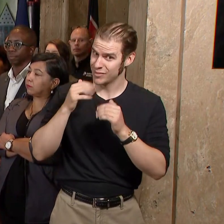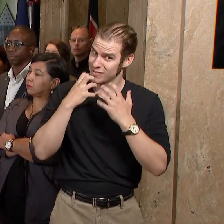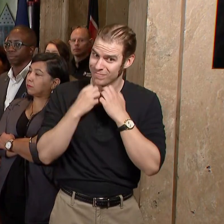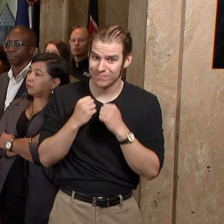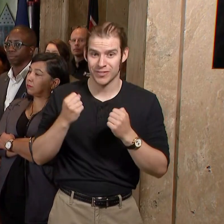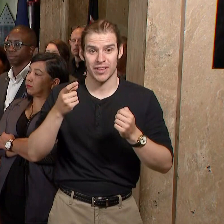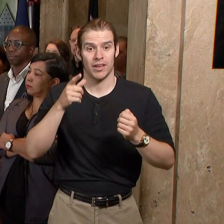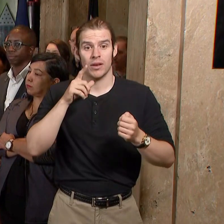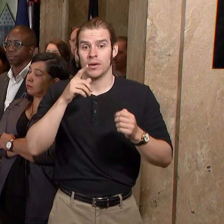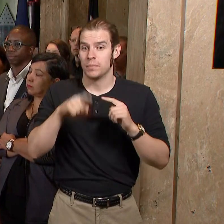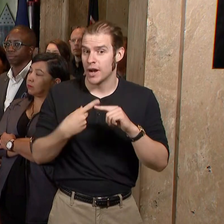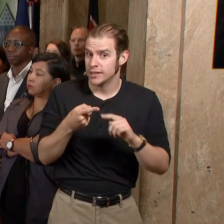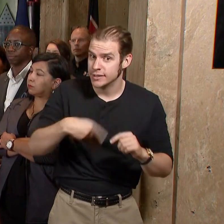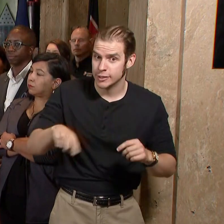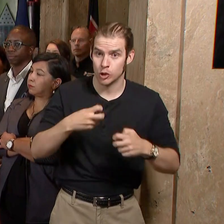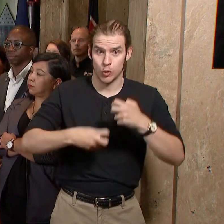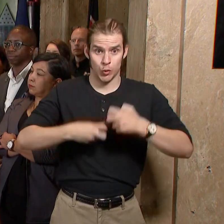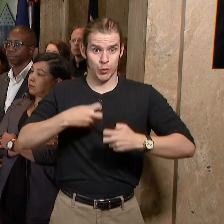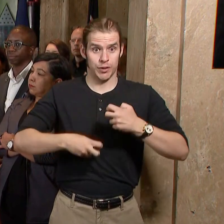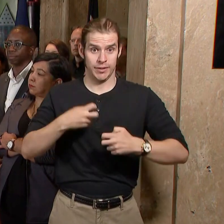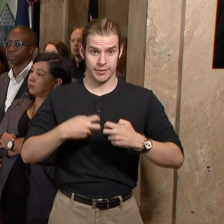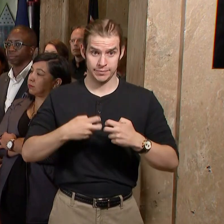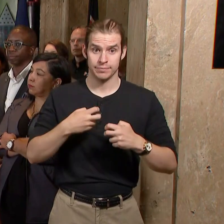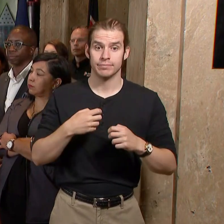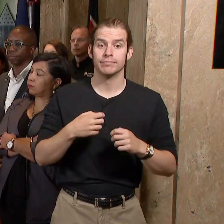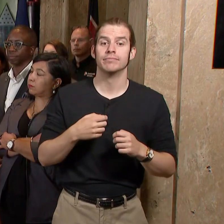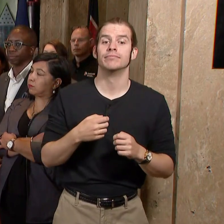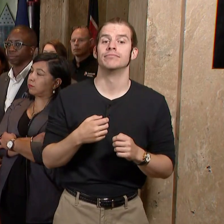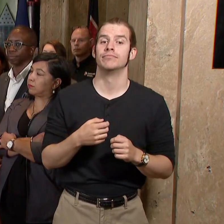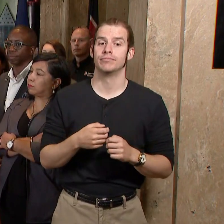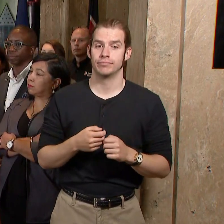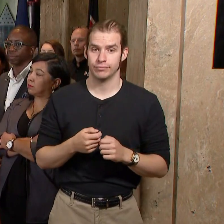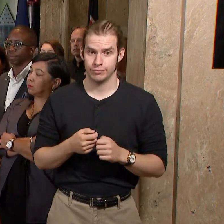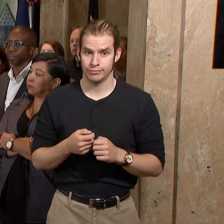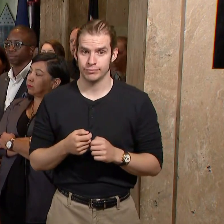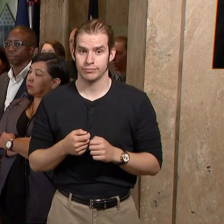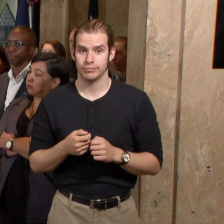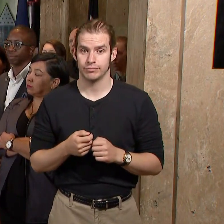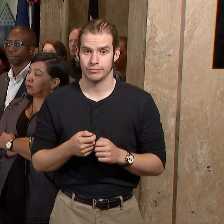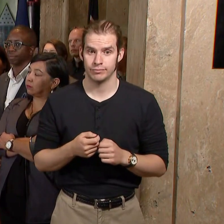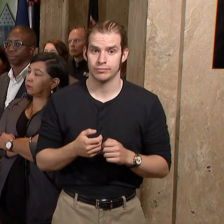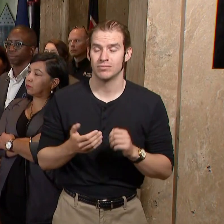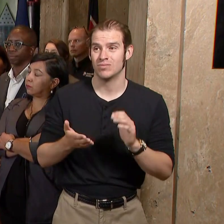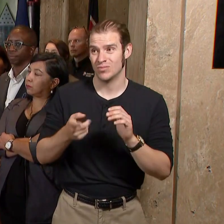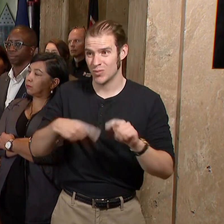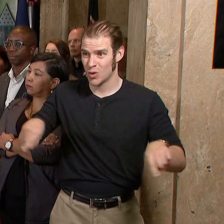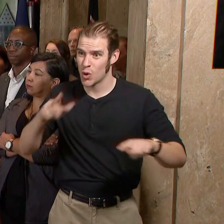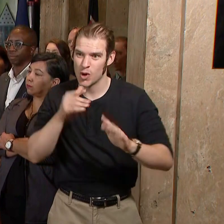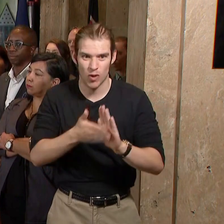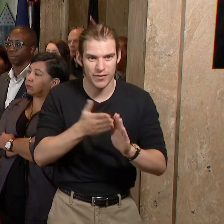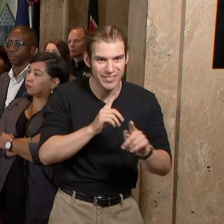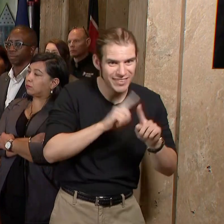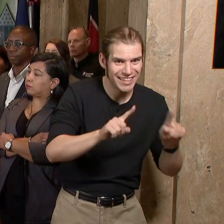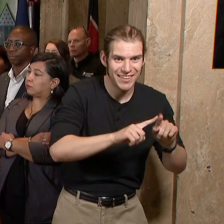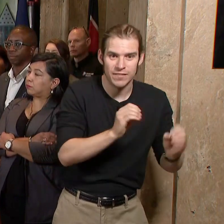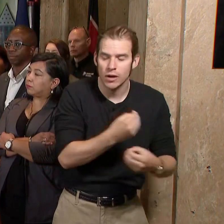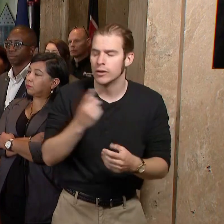for offices to lead on this issue, have a passion and commitment and experience and expertise to lead on this issue. And they want to see us take real action.